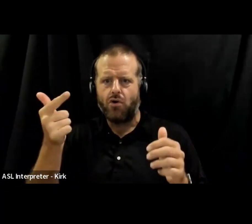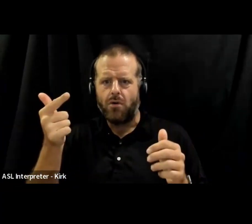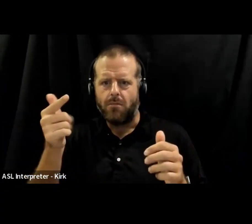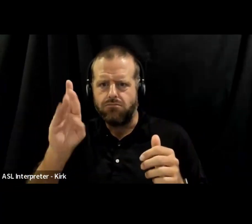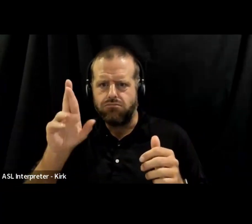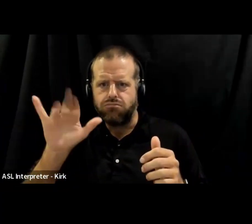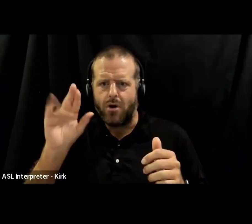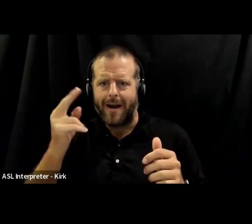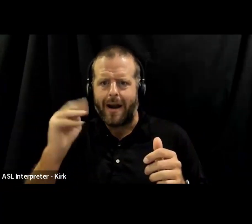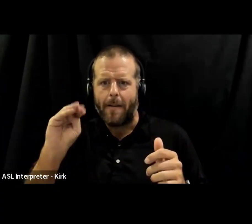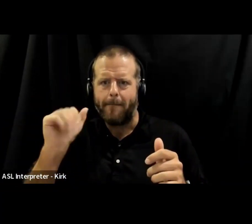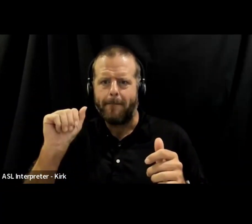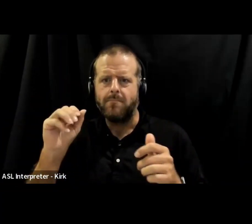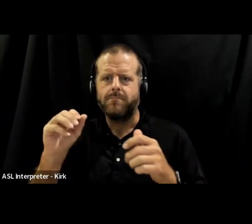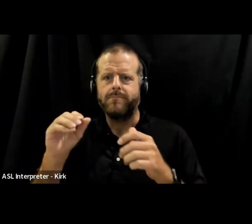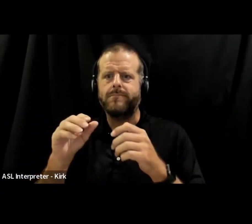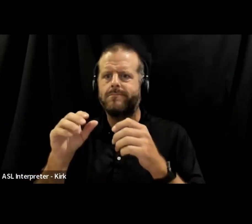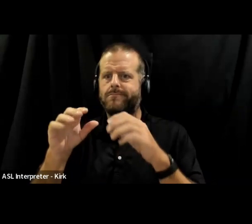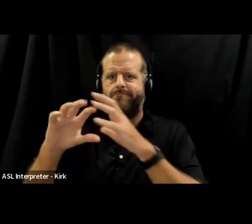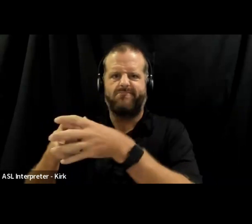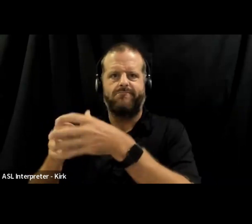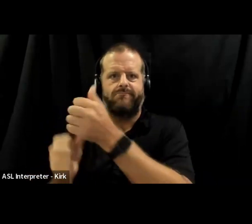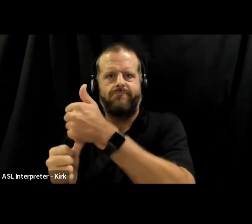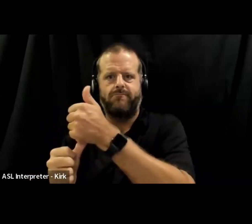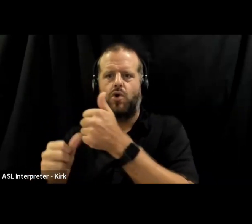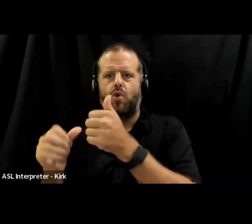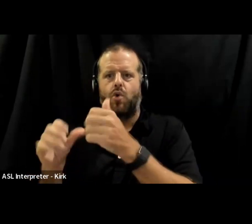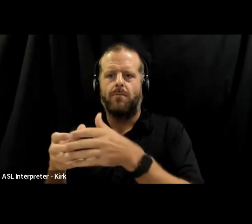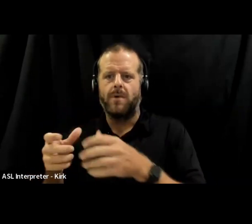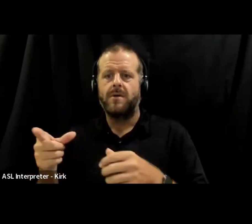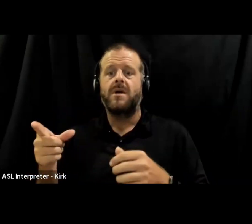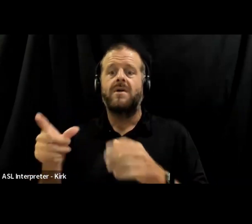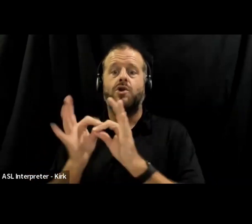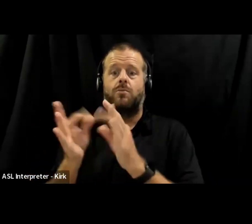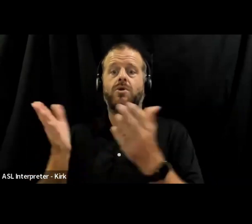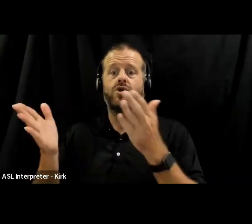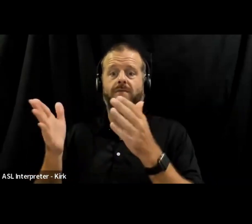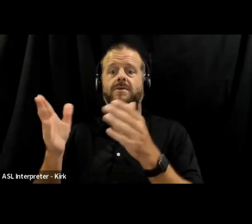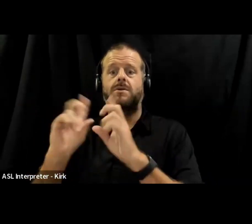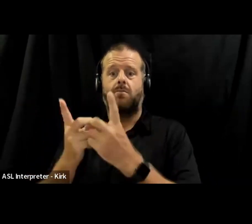The interpreter services department oversees compliance to ADA.